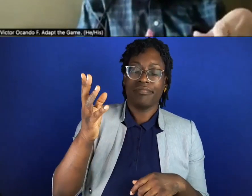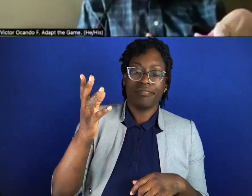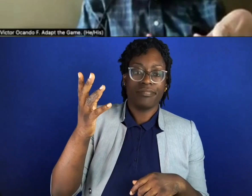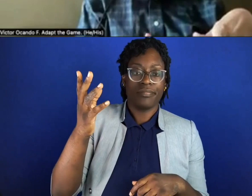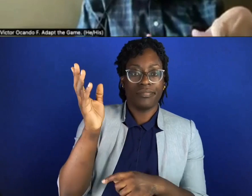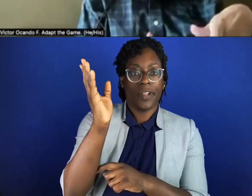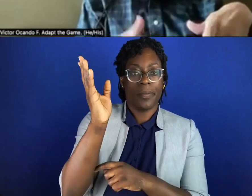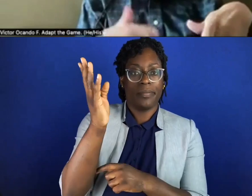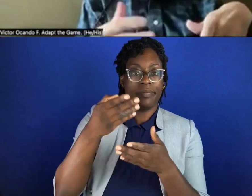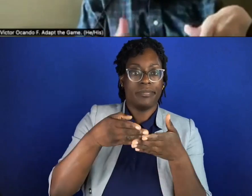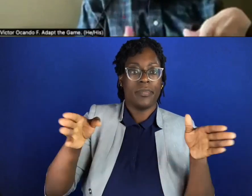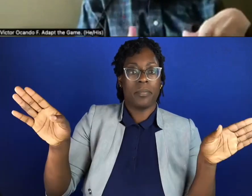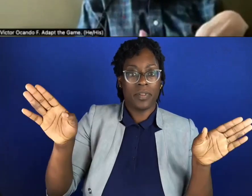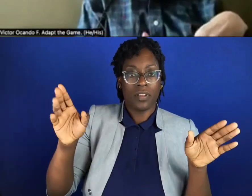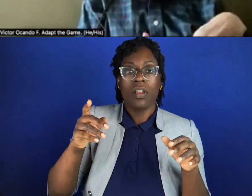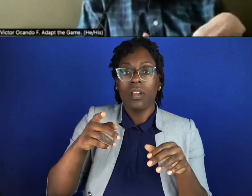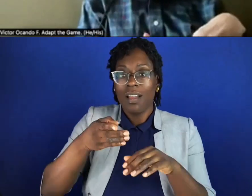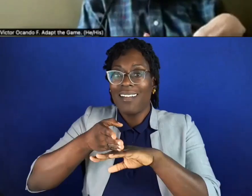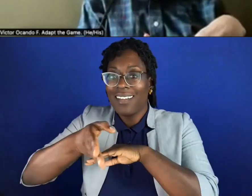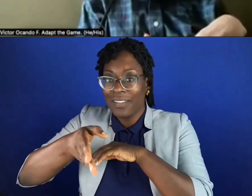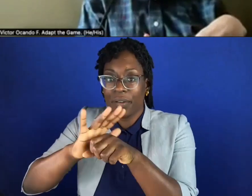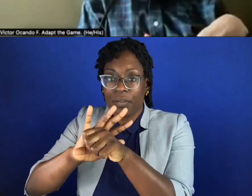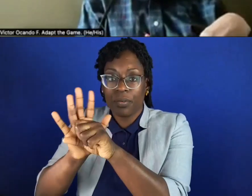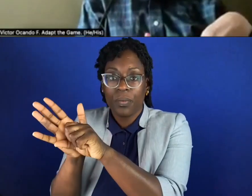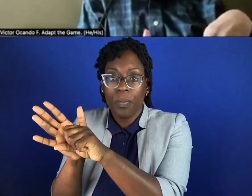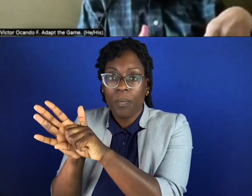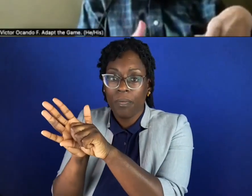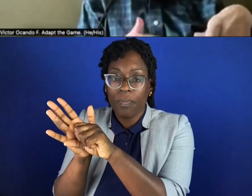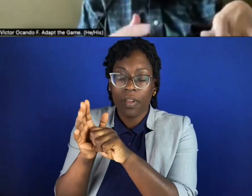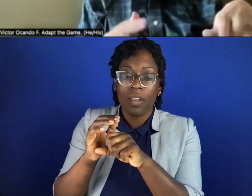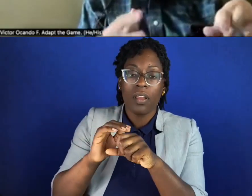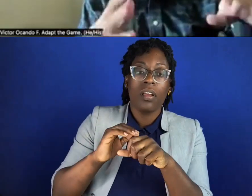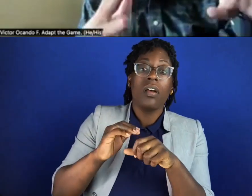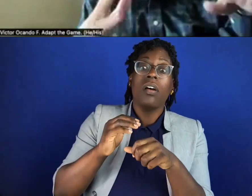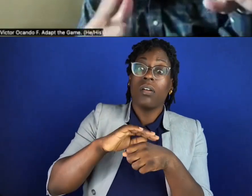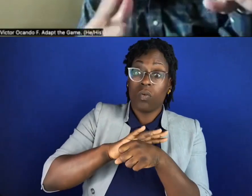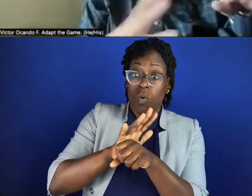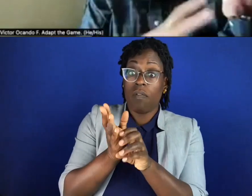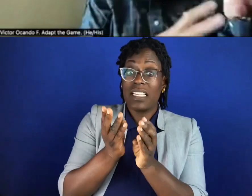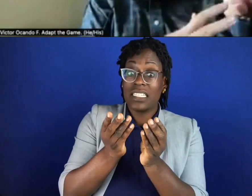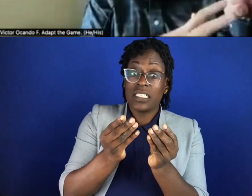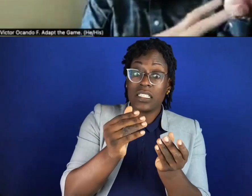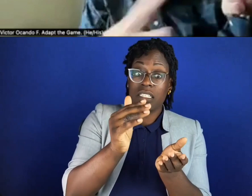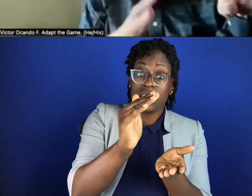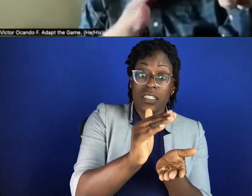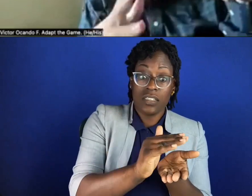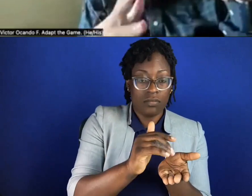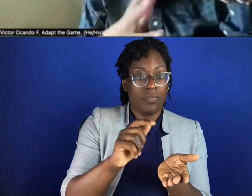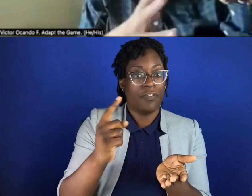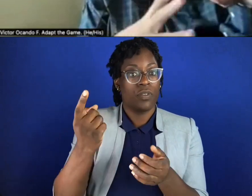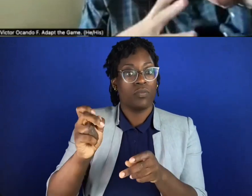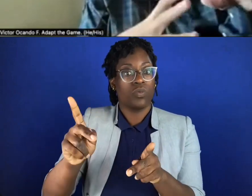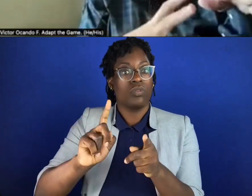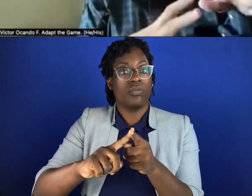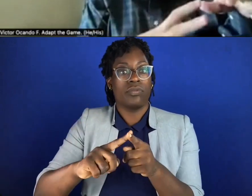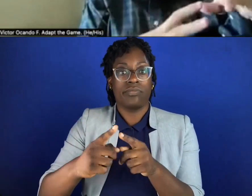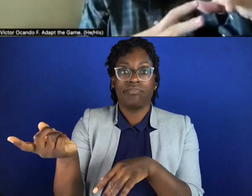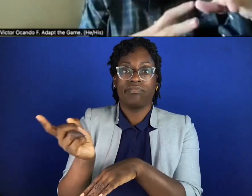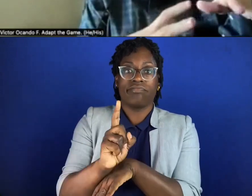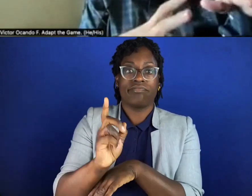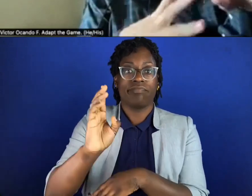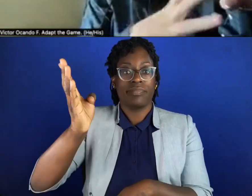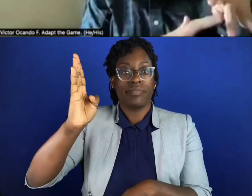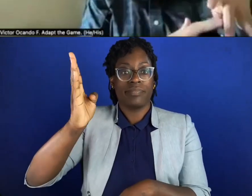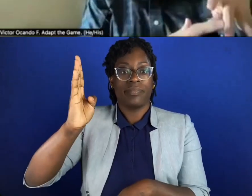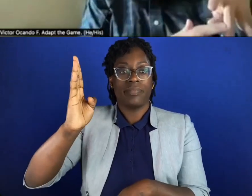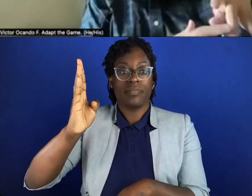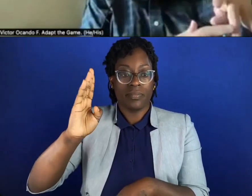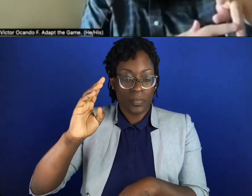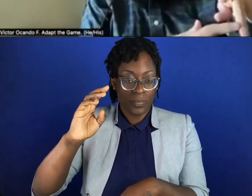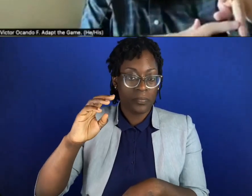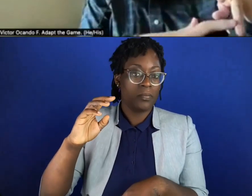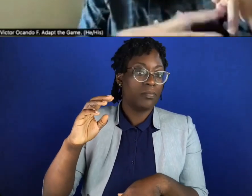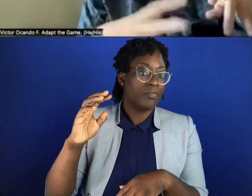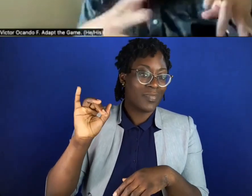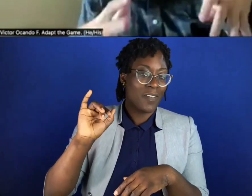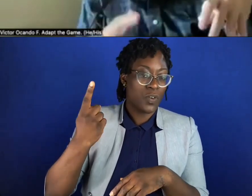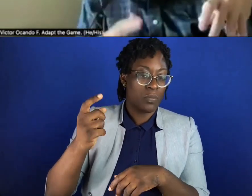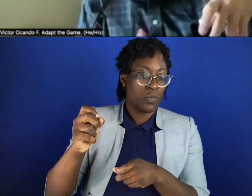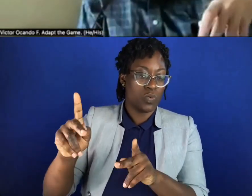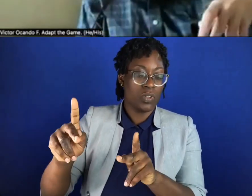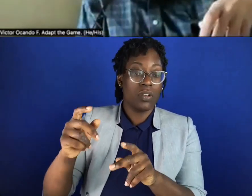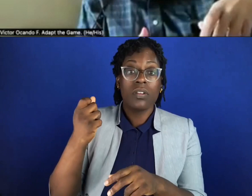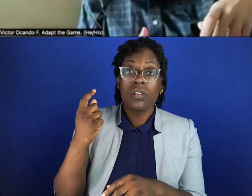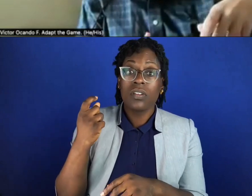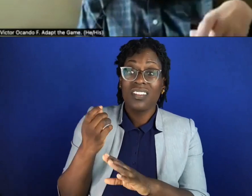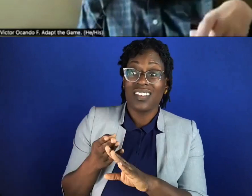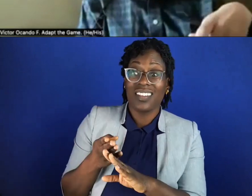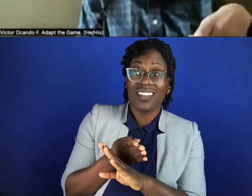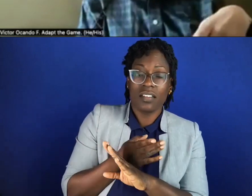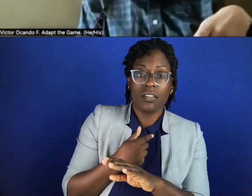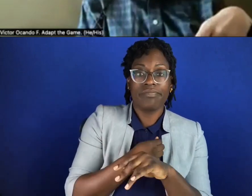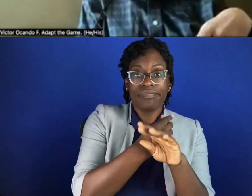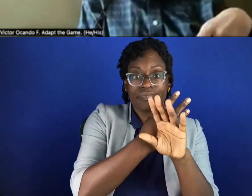public after the pandemic. So, I had to switch from the zoom environment to in-person and